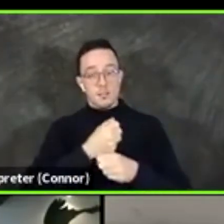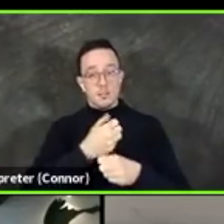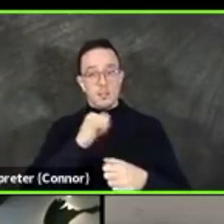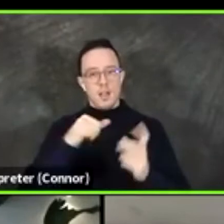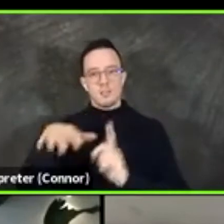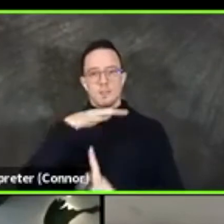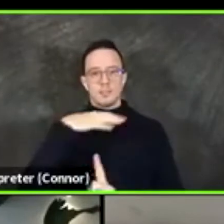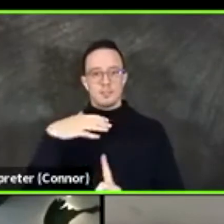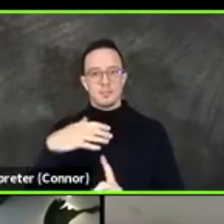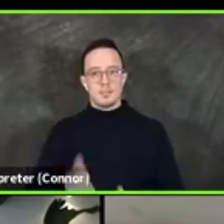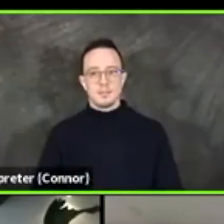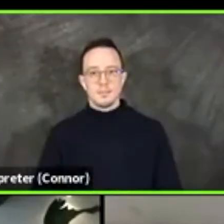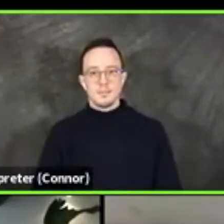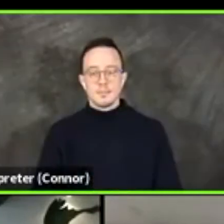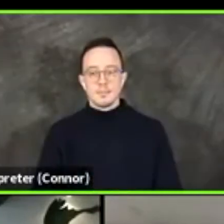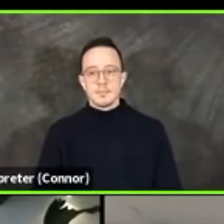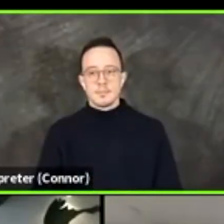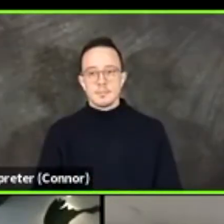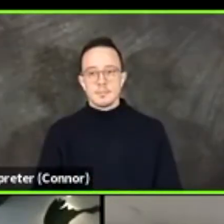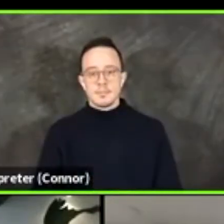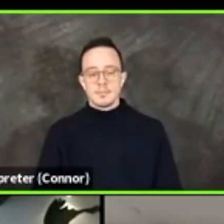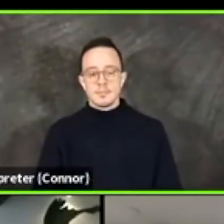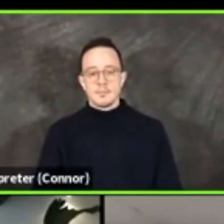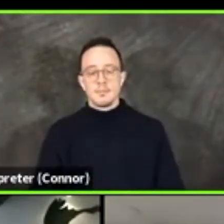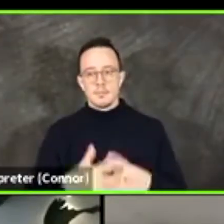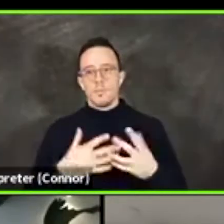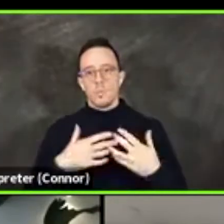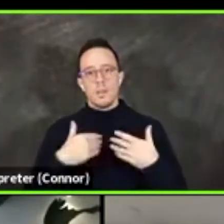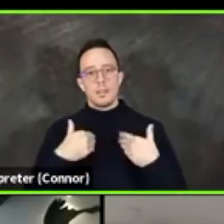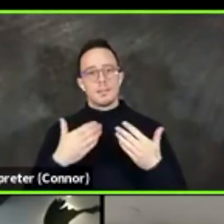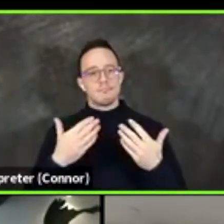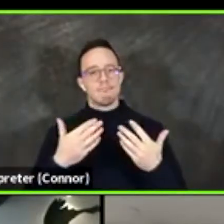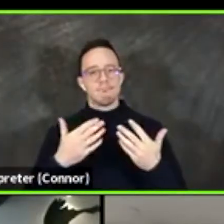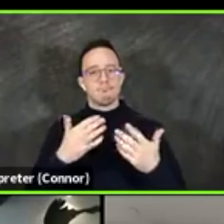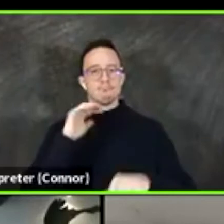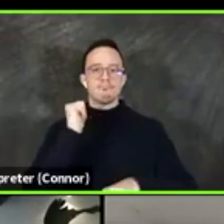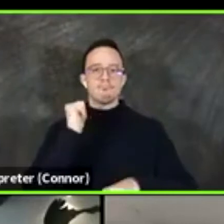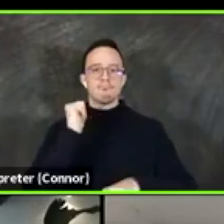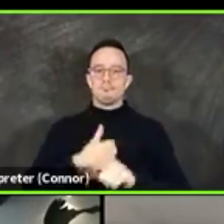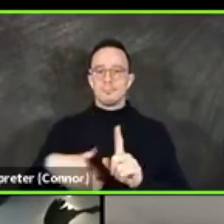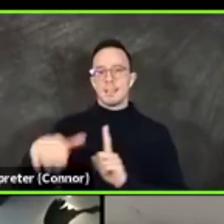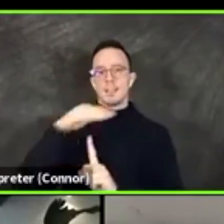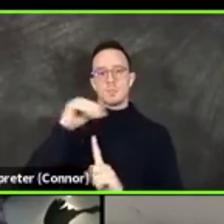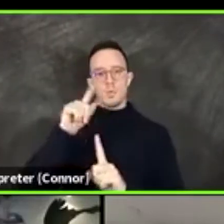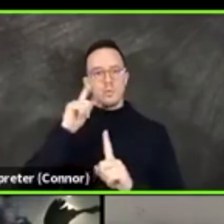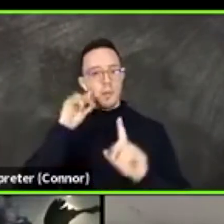PUT FORTH CONDITIONS, WHERE WE MIGHT BE ABLE TO COMMUNE WITH EACH OTHER IN A WAY